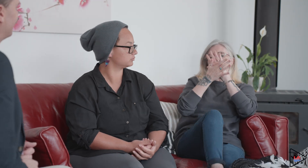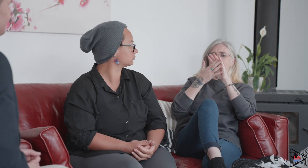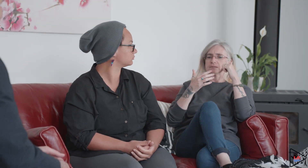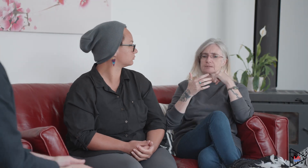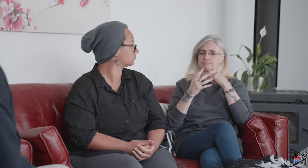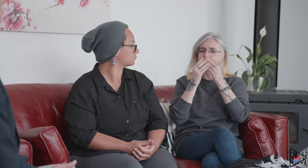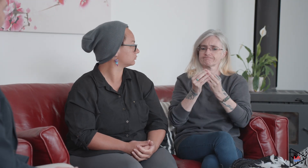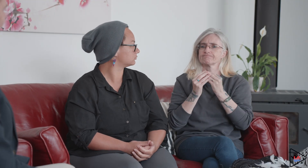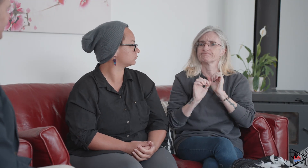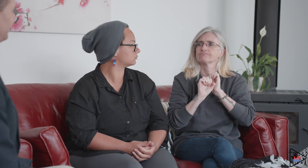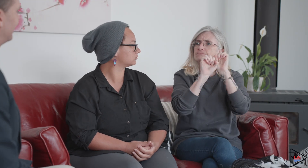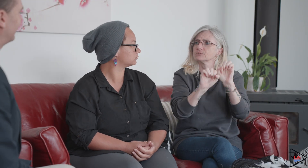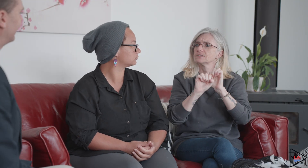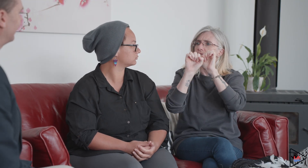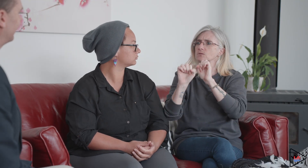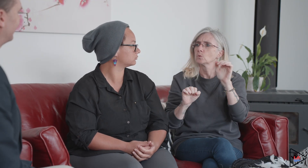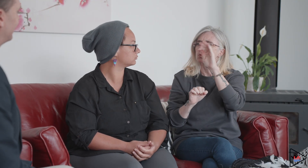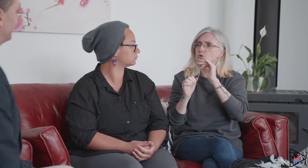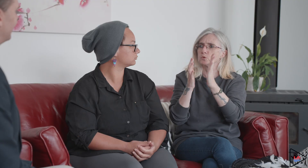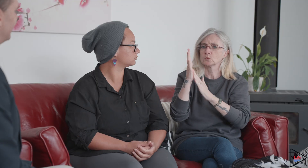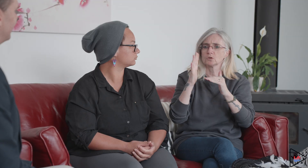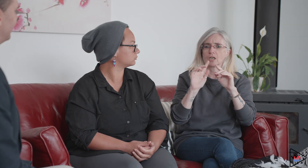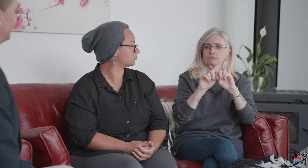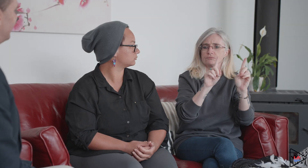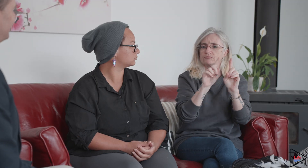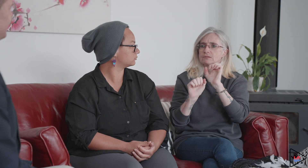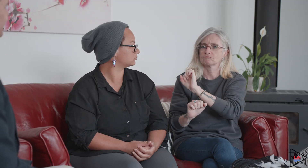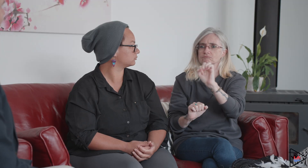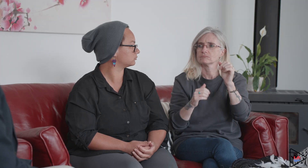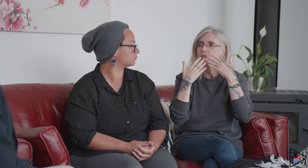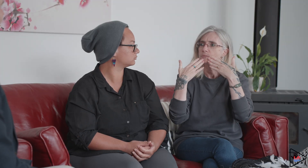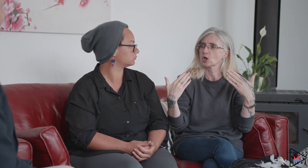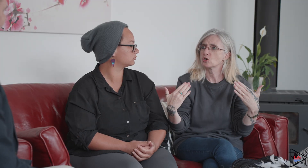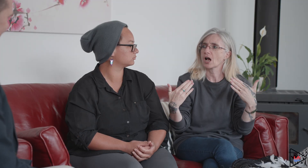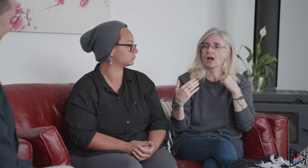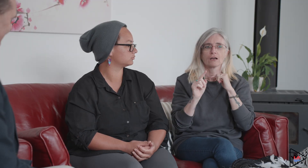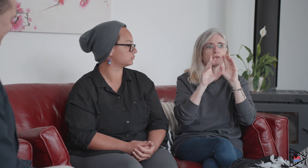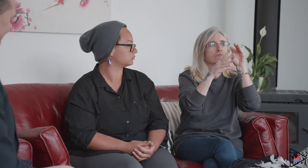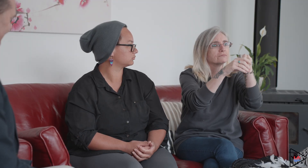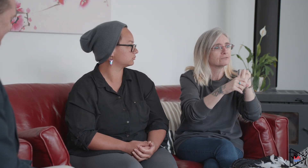The meaning of this is about having visited around New Zealand, a number of different marae.